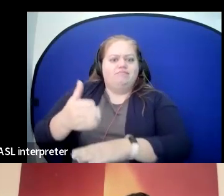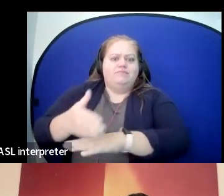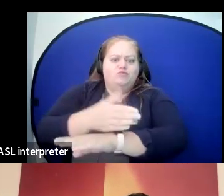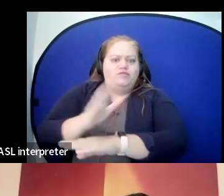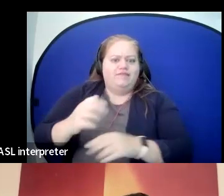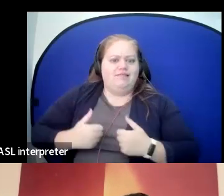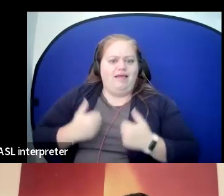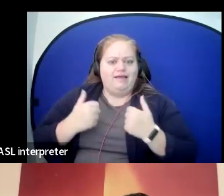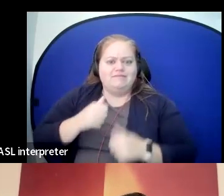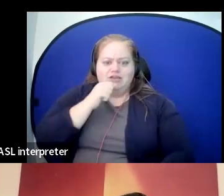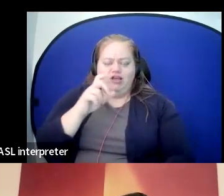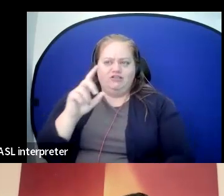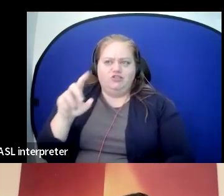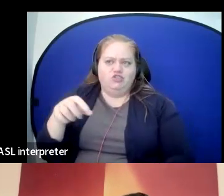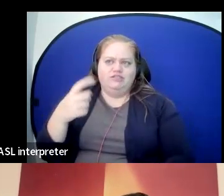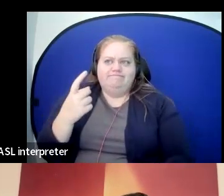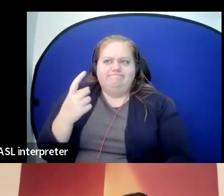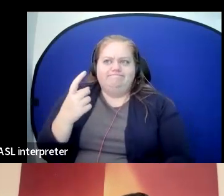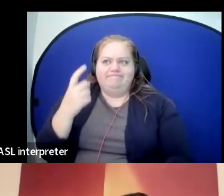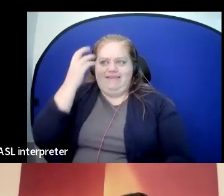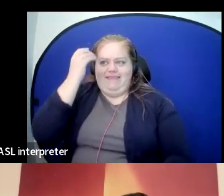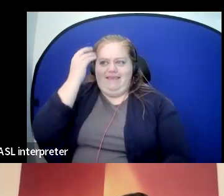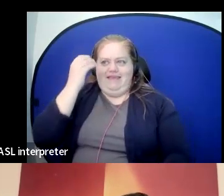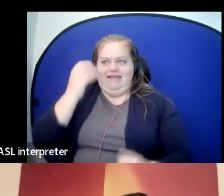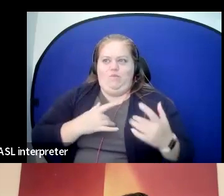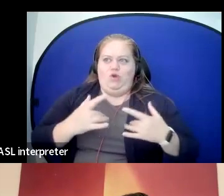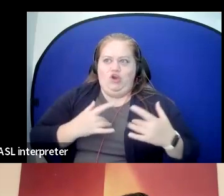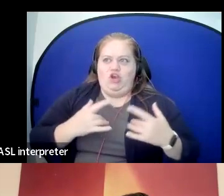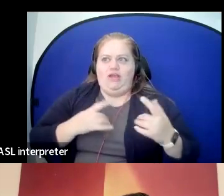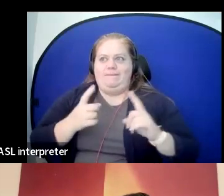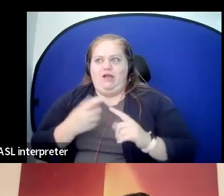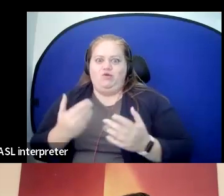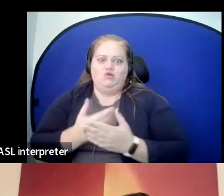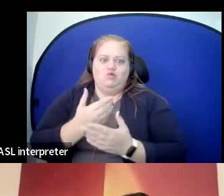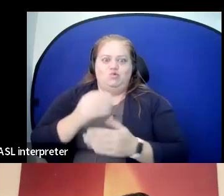instead of just being worried of this technology.